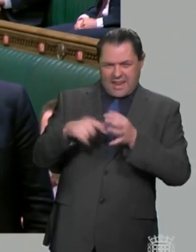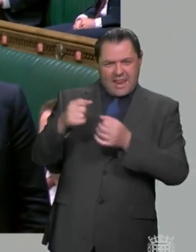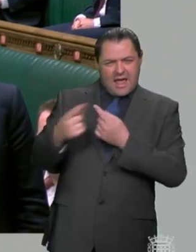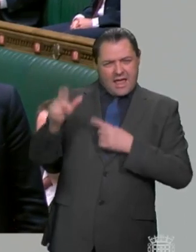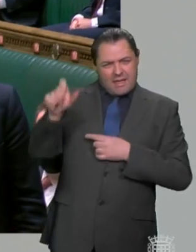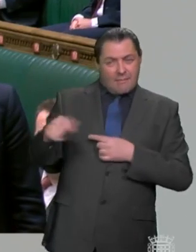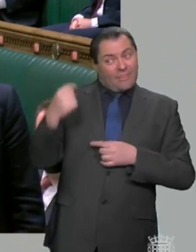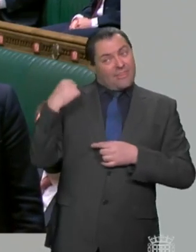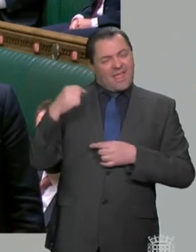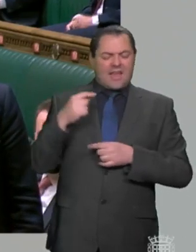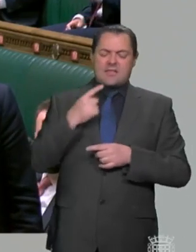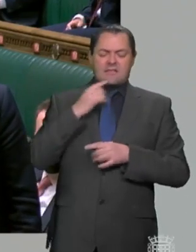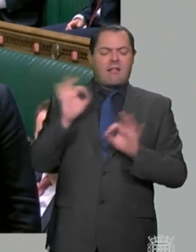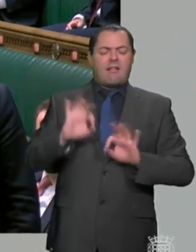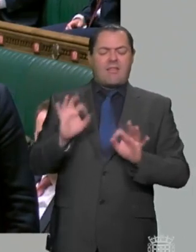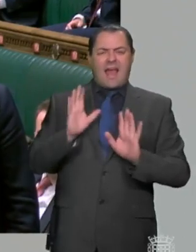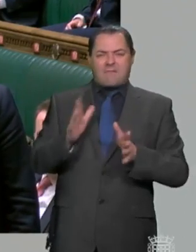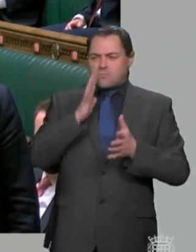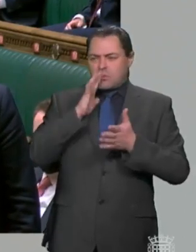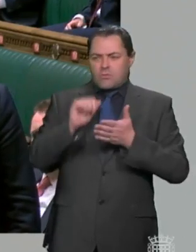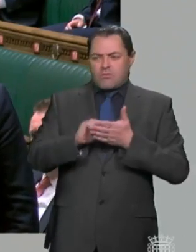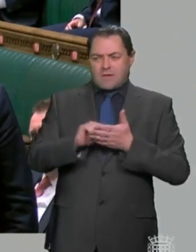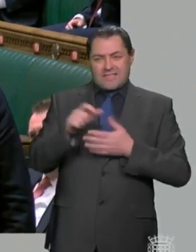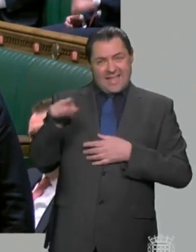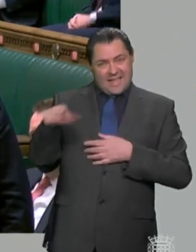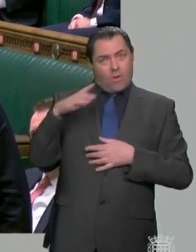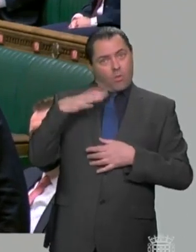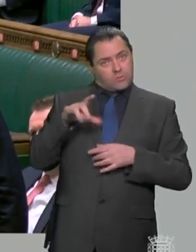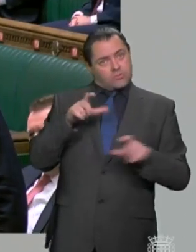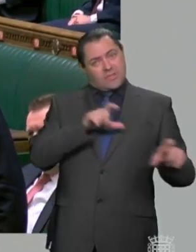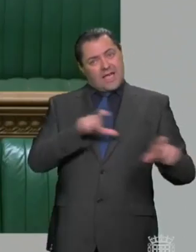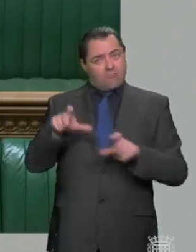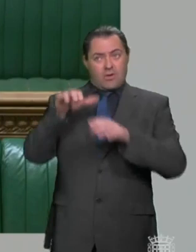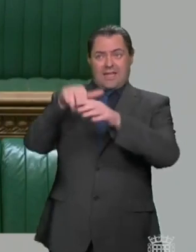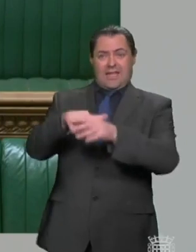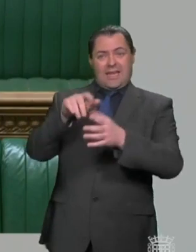at the time and then had to correct it—voted to stay in the European Medicines Agency,